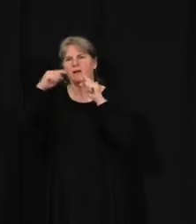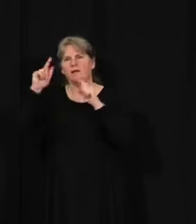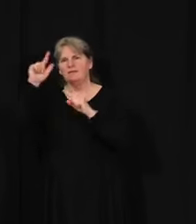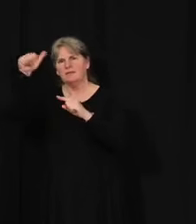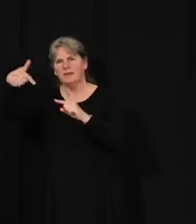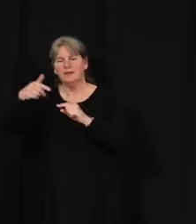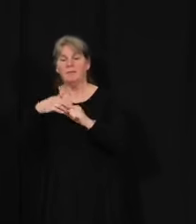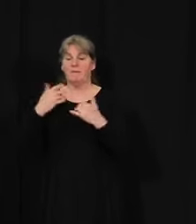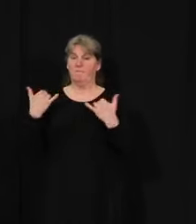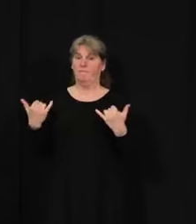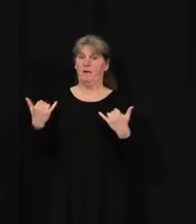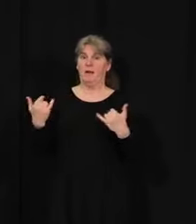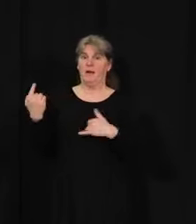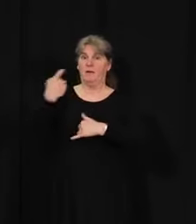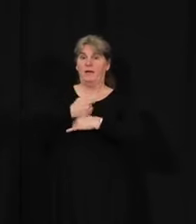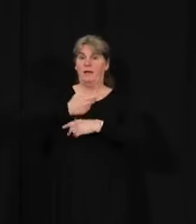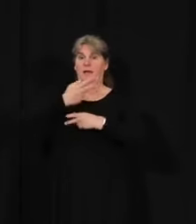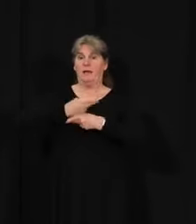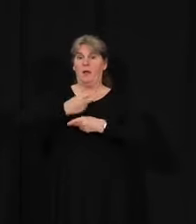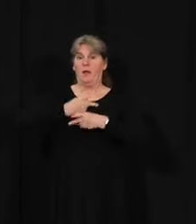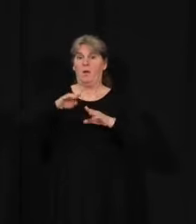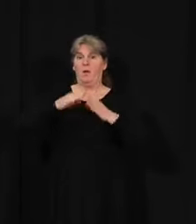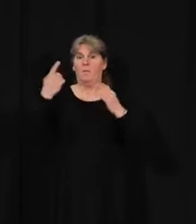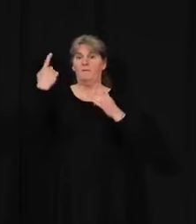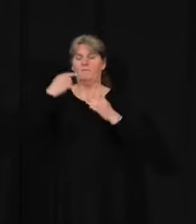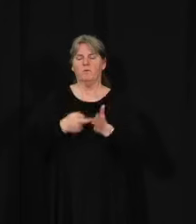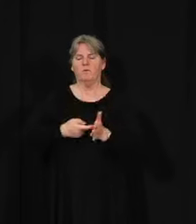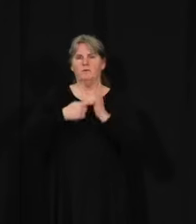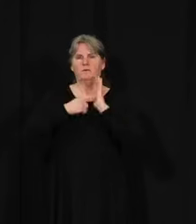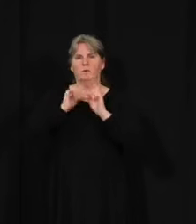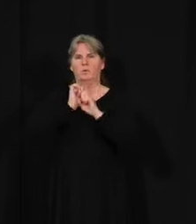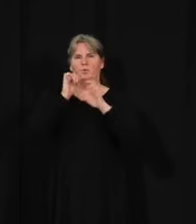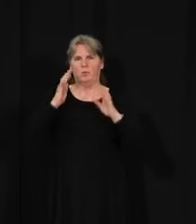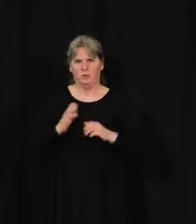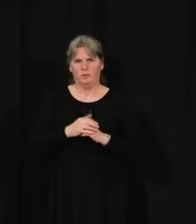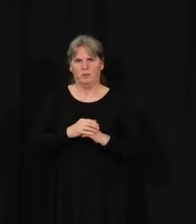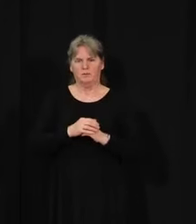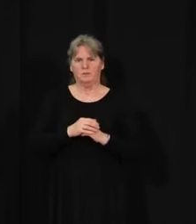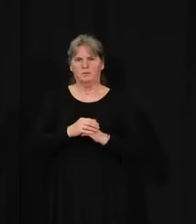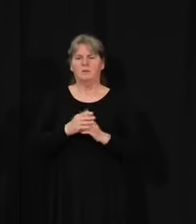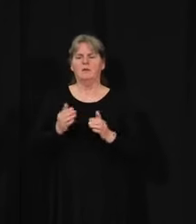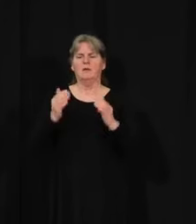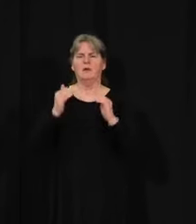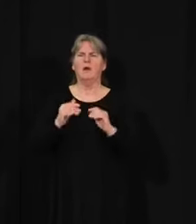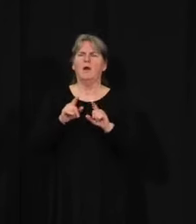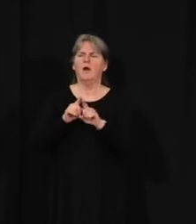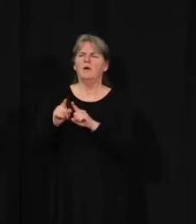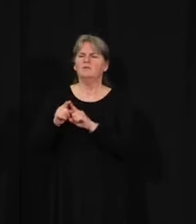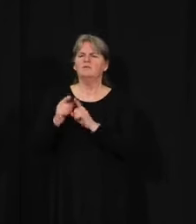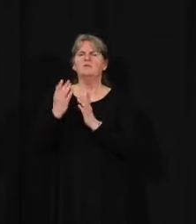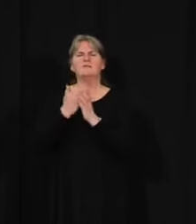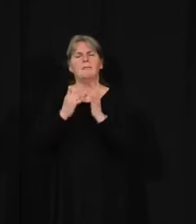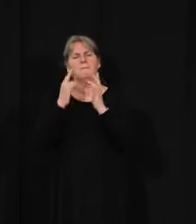For the moment, the daycares are open for children of essential workers. The second question is about camps and we are already